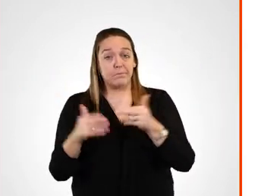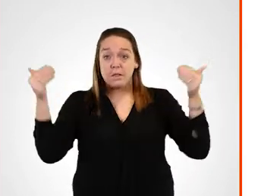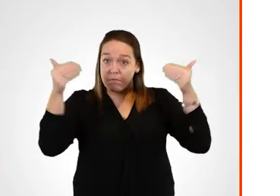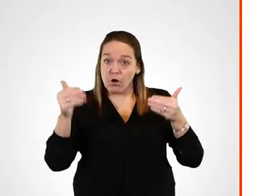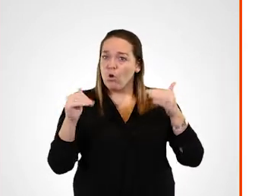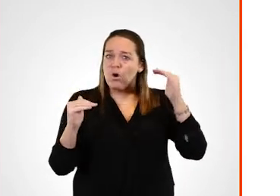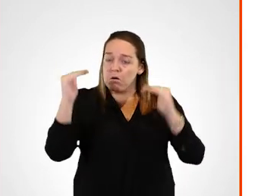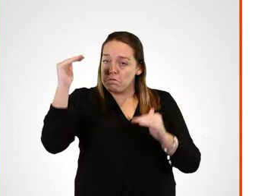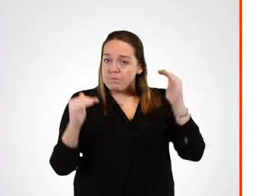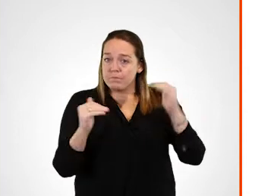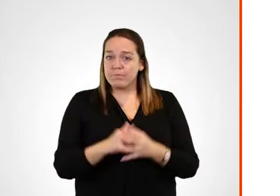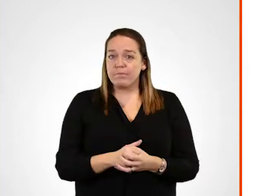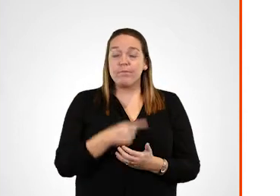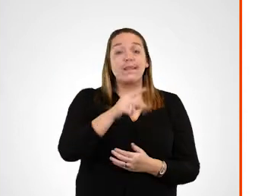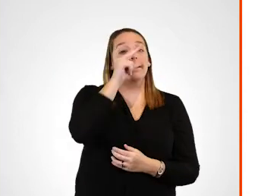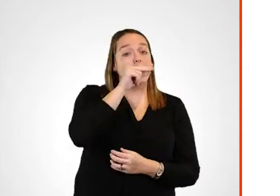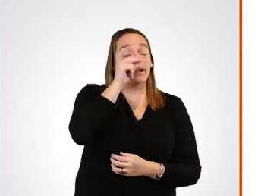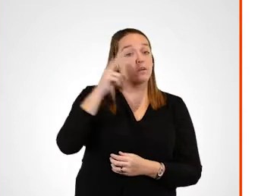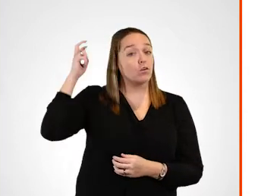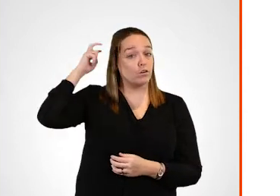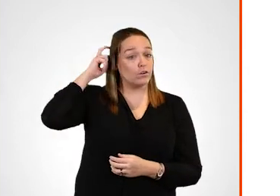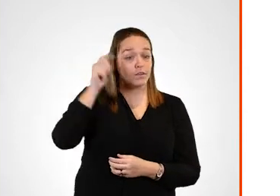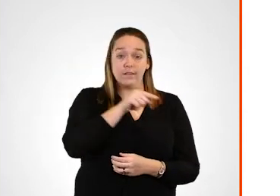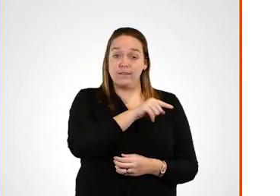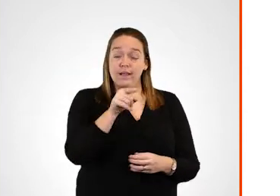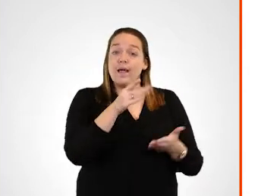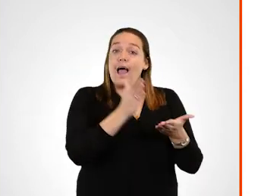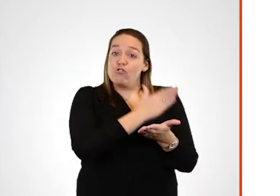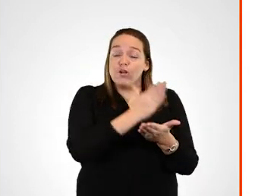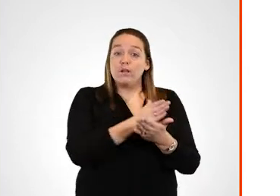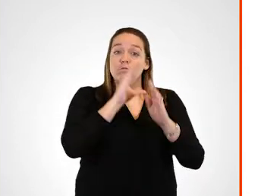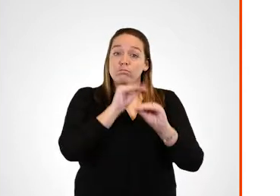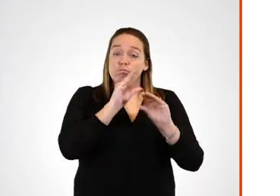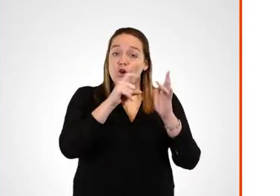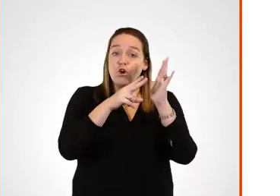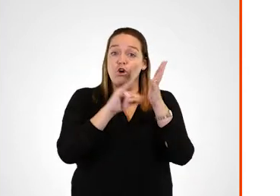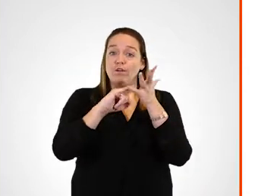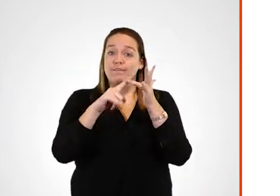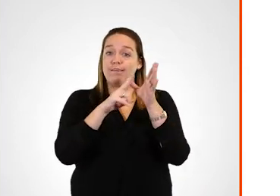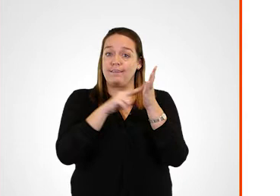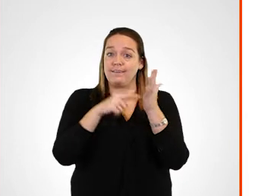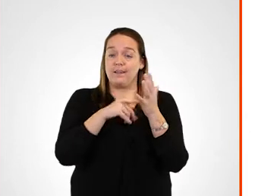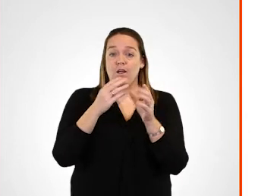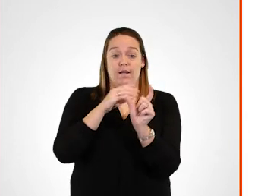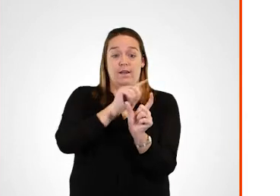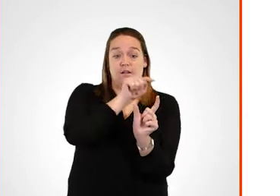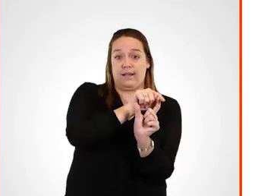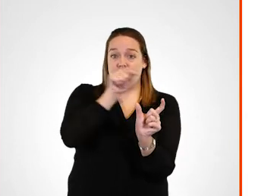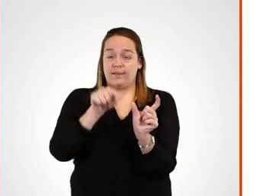How accurately do young cochlear implant recipients produce consonants in the initial versus the final position of words.